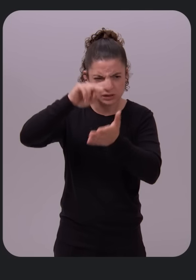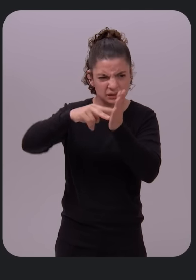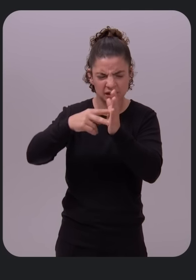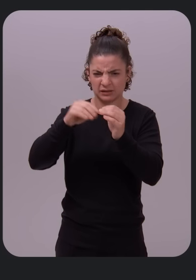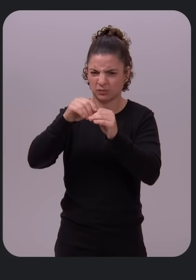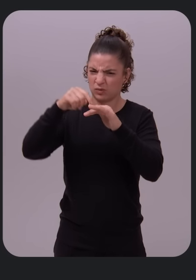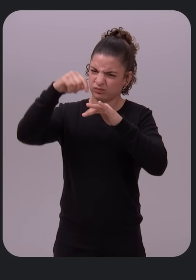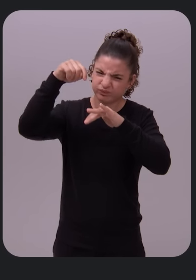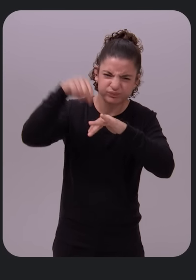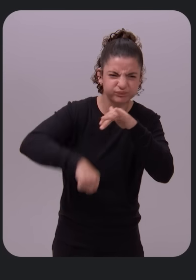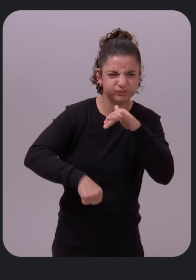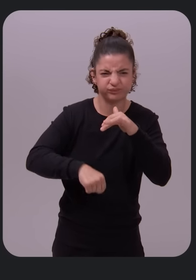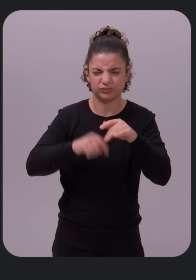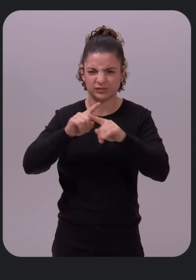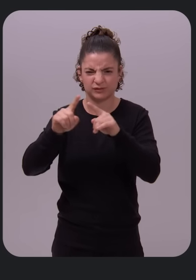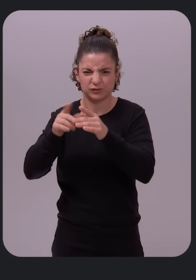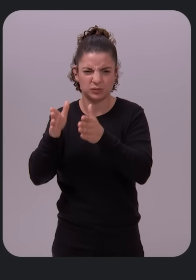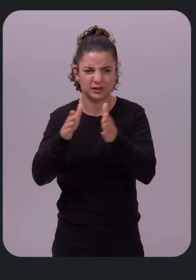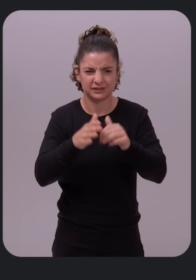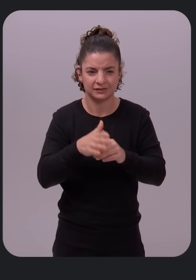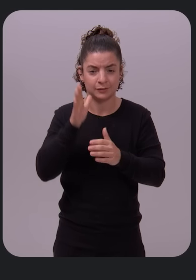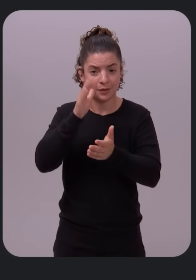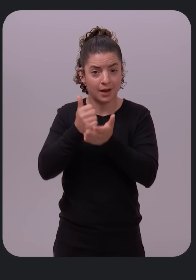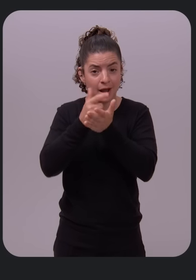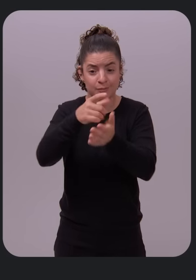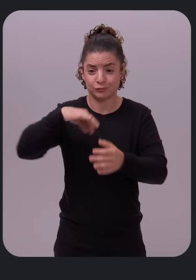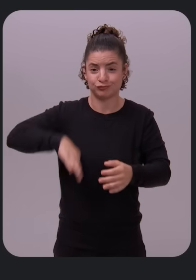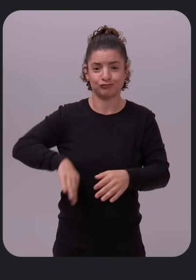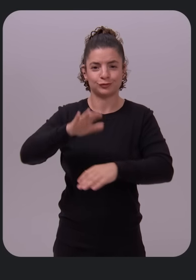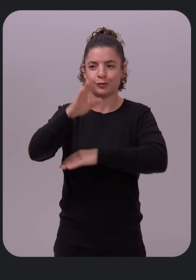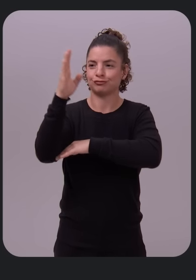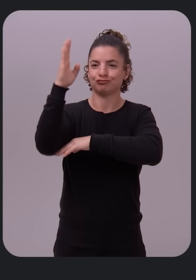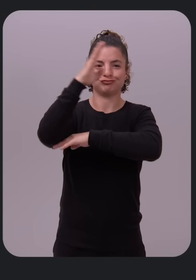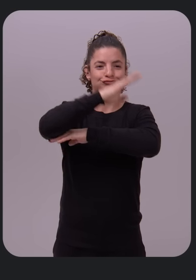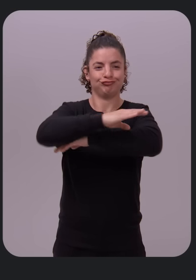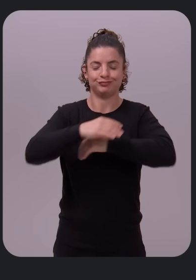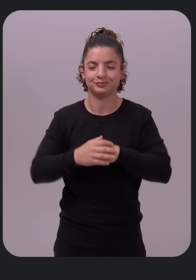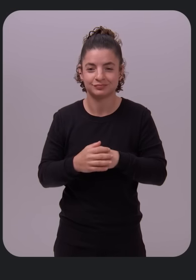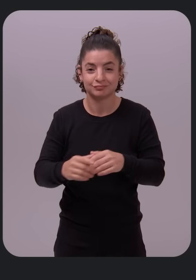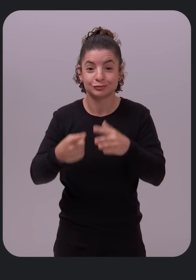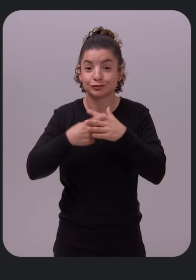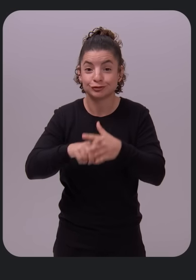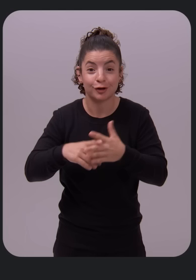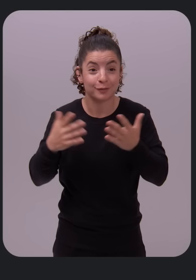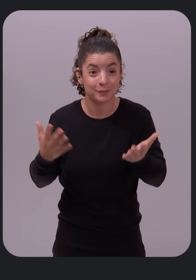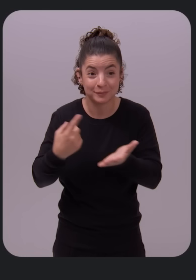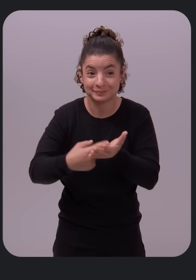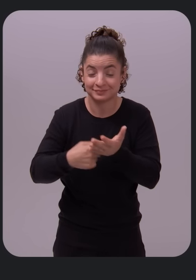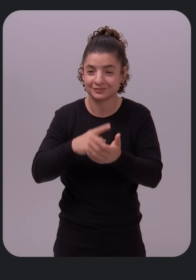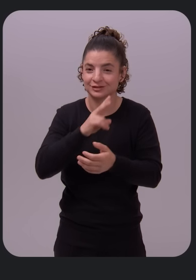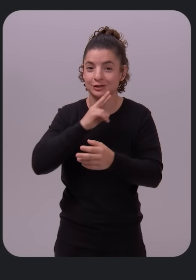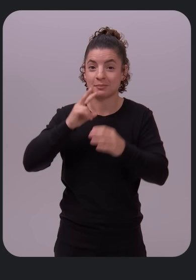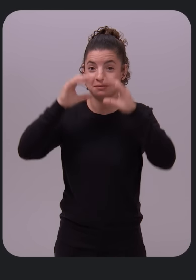in richer ways to help you throughout your day. Let's start with Gemini on headsets.